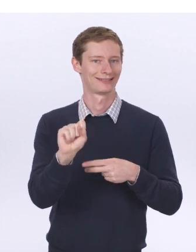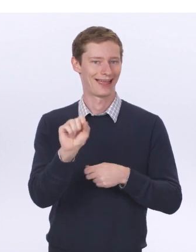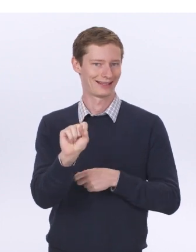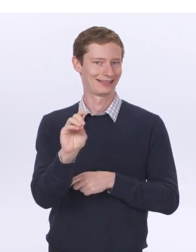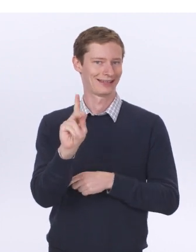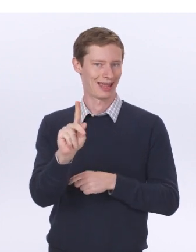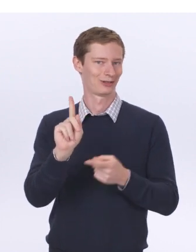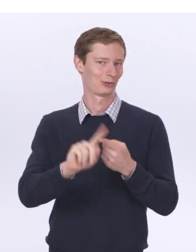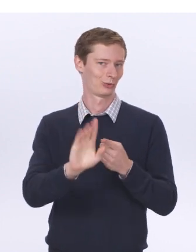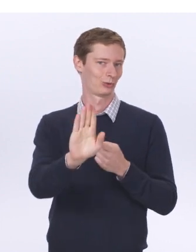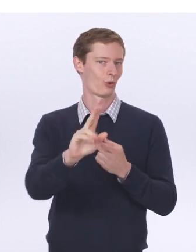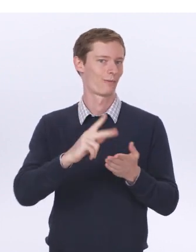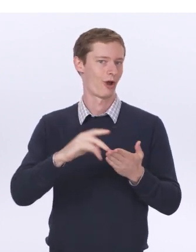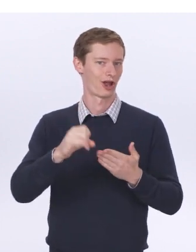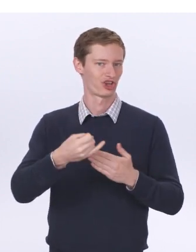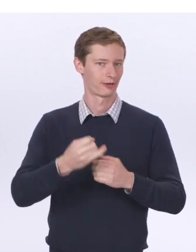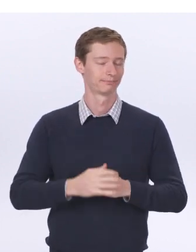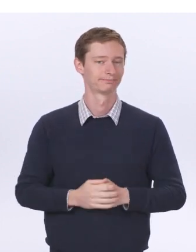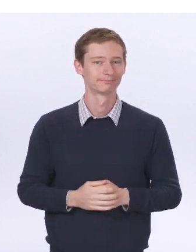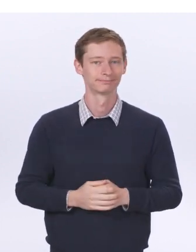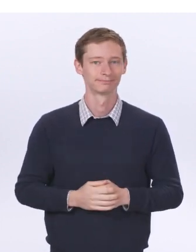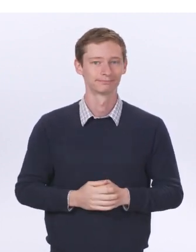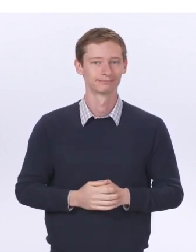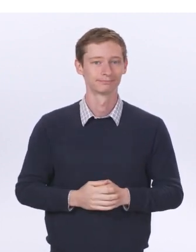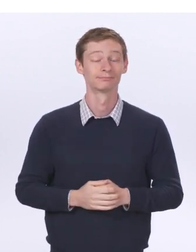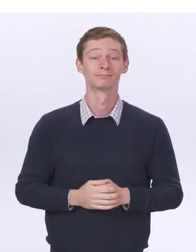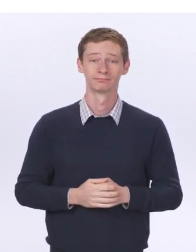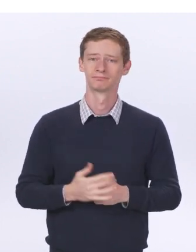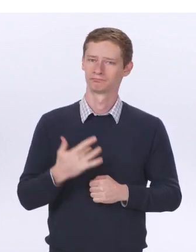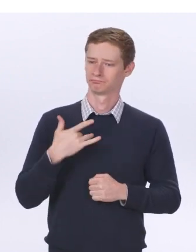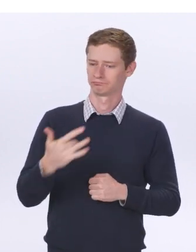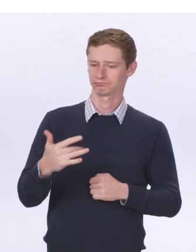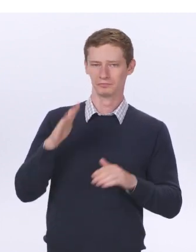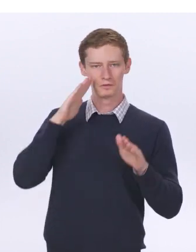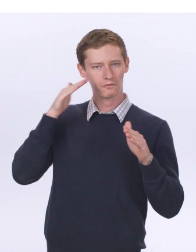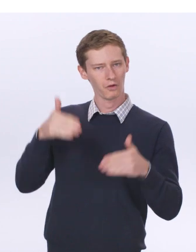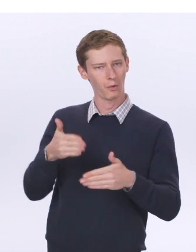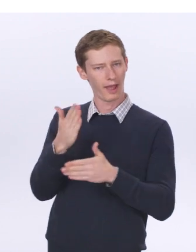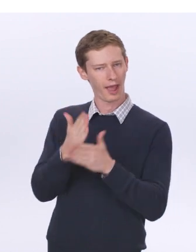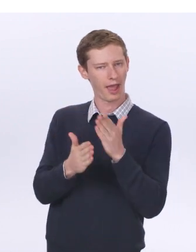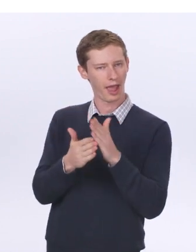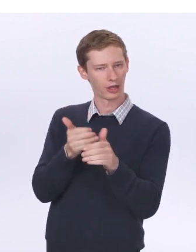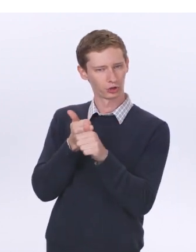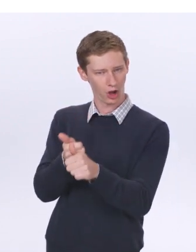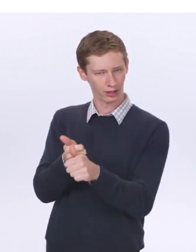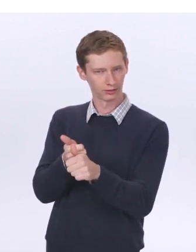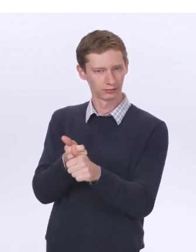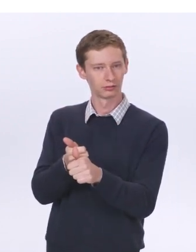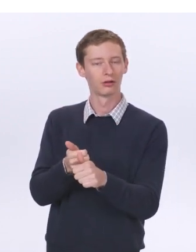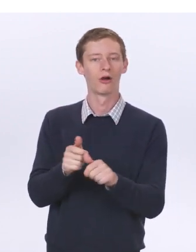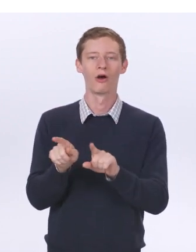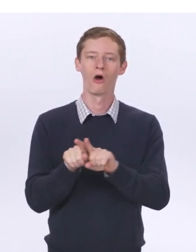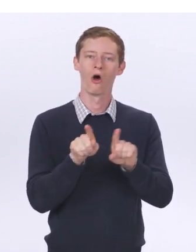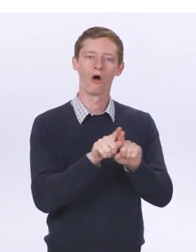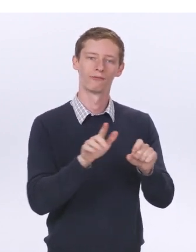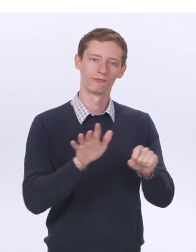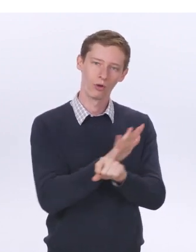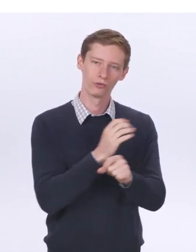While we often focus on hand tracking when talking about ISDK, we also have full support for controller inputs, as well as hybrid options